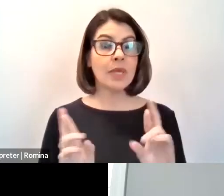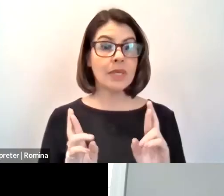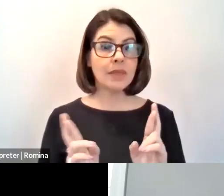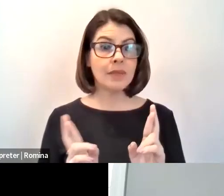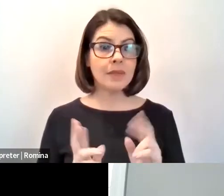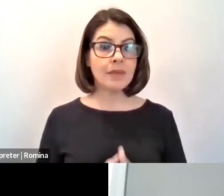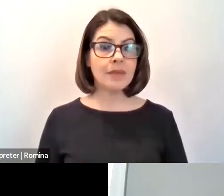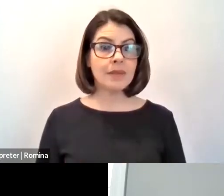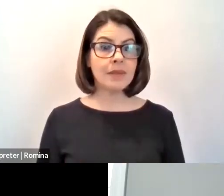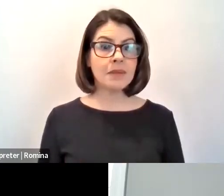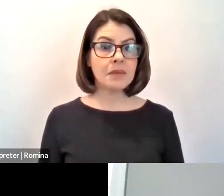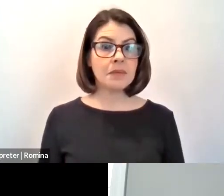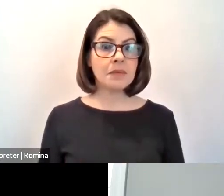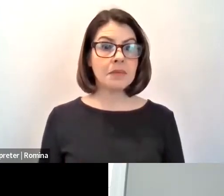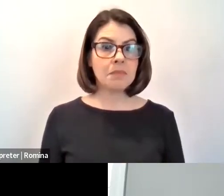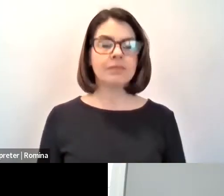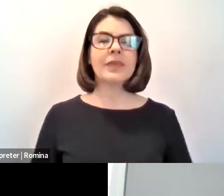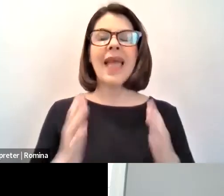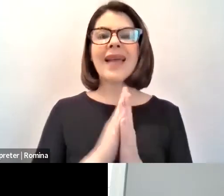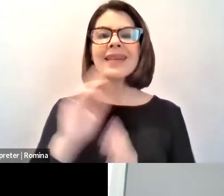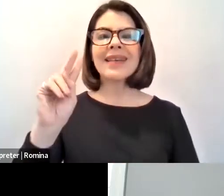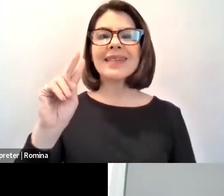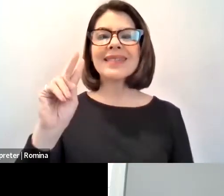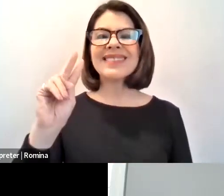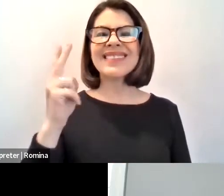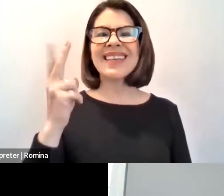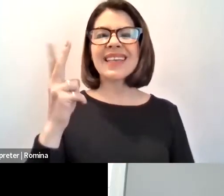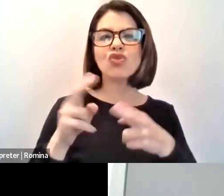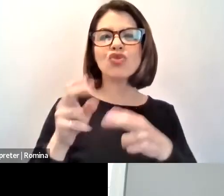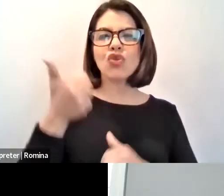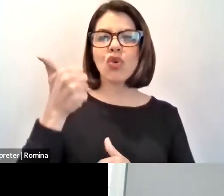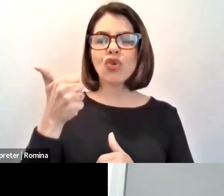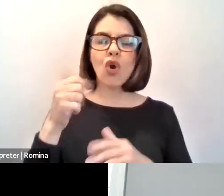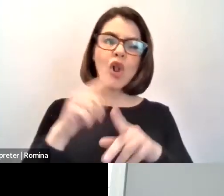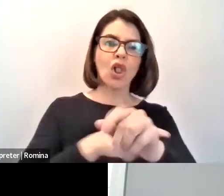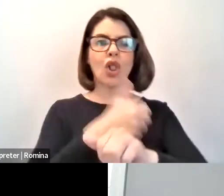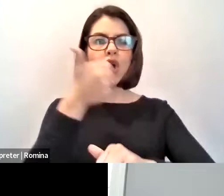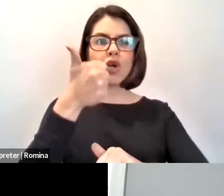Can a second shorter/longer version contain new footage?